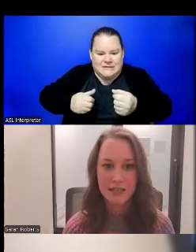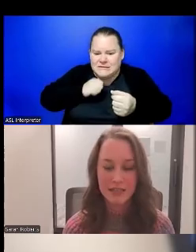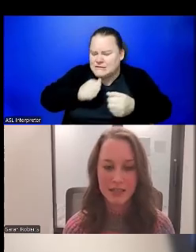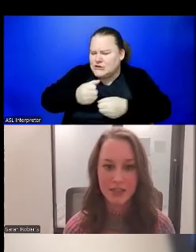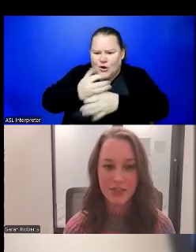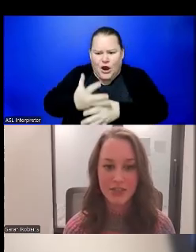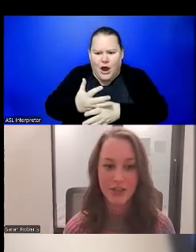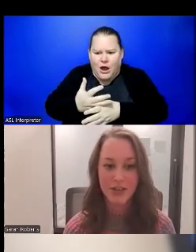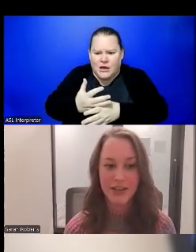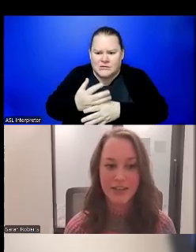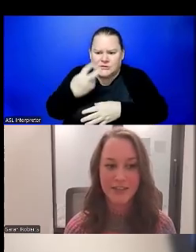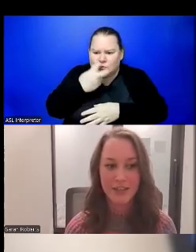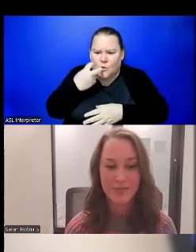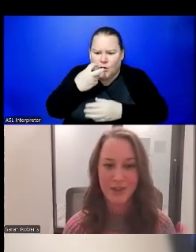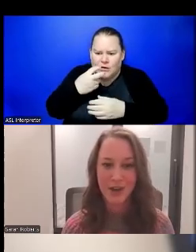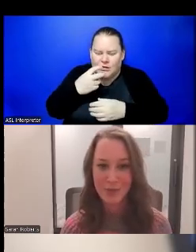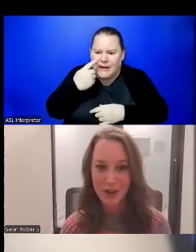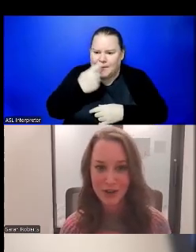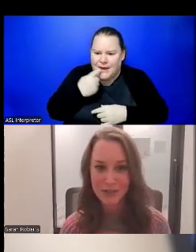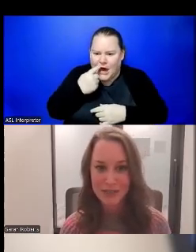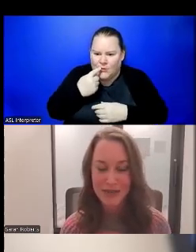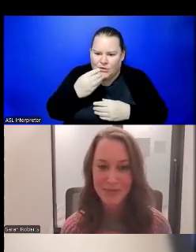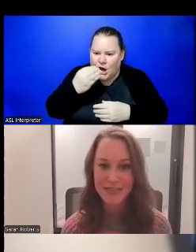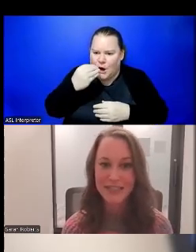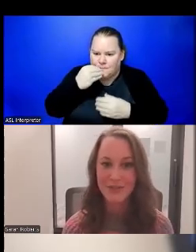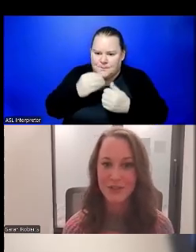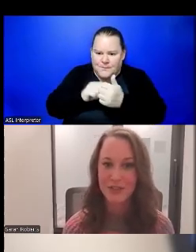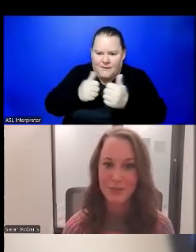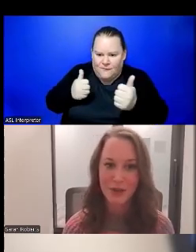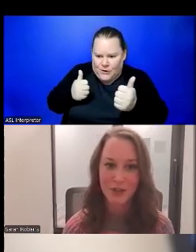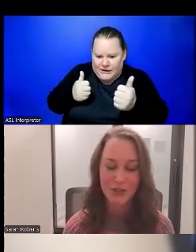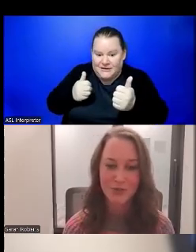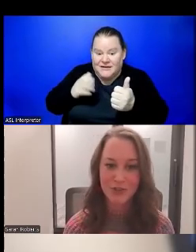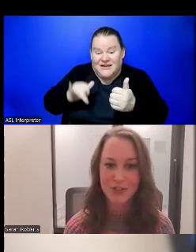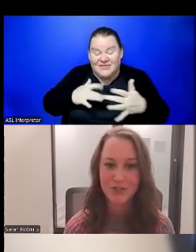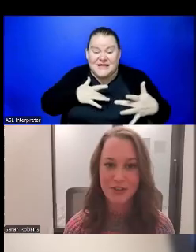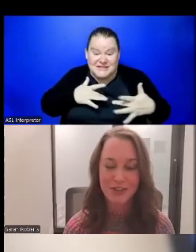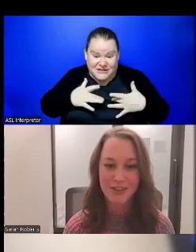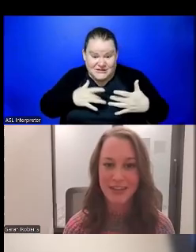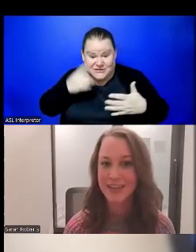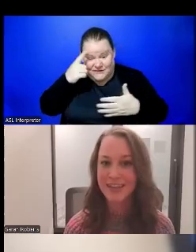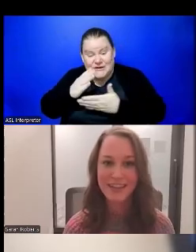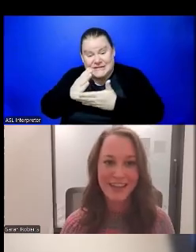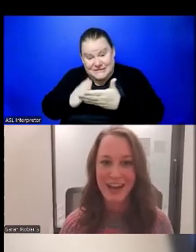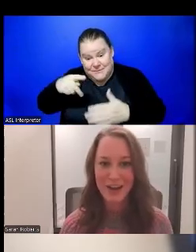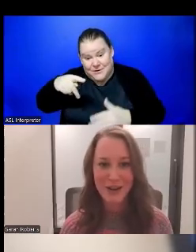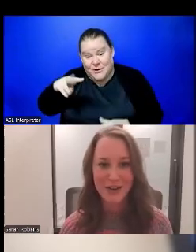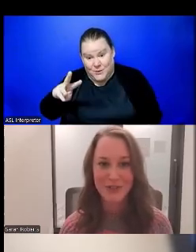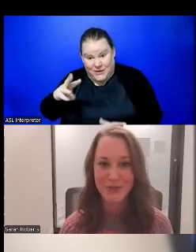This is a concern in some non Prader Willi babies. If you leave them on a tube for too long, they're like, I don't have